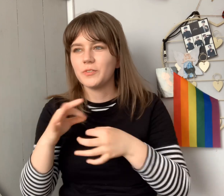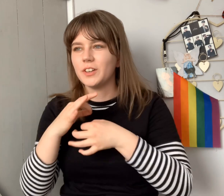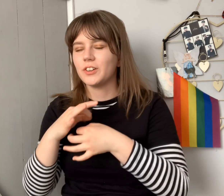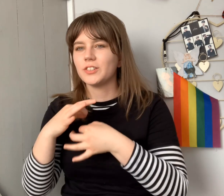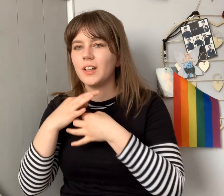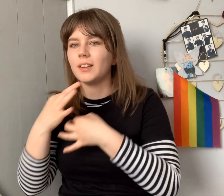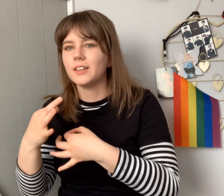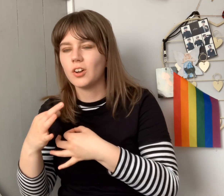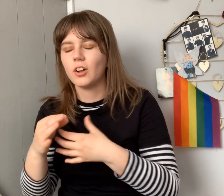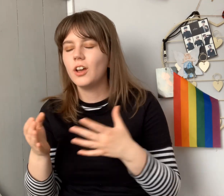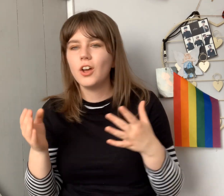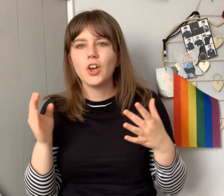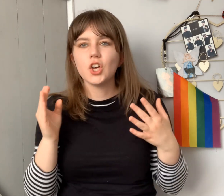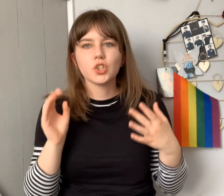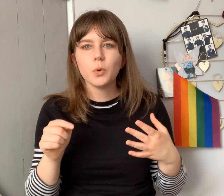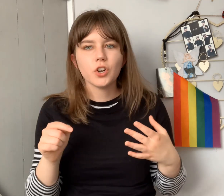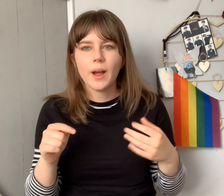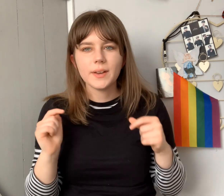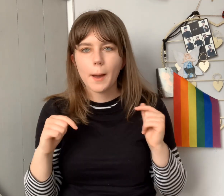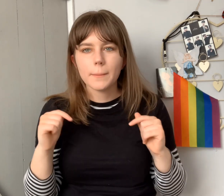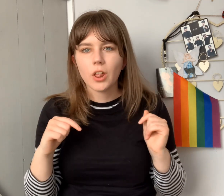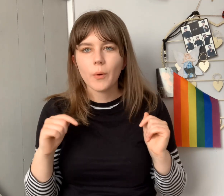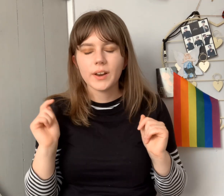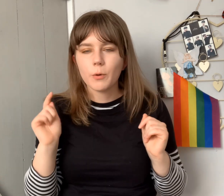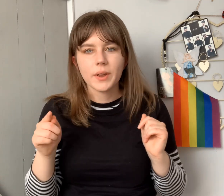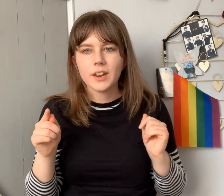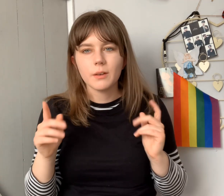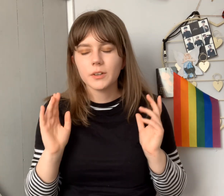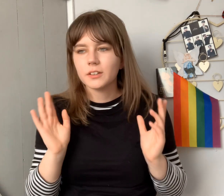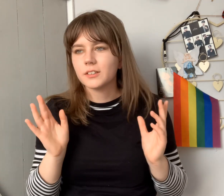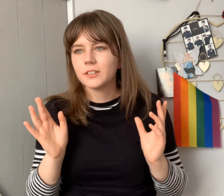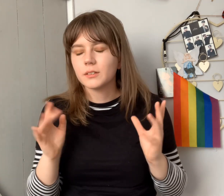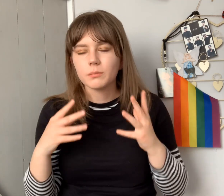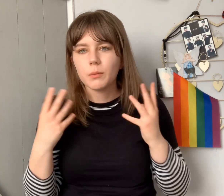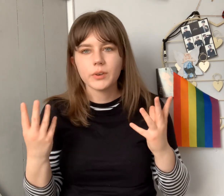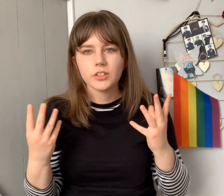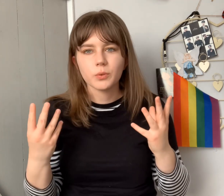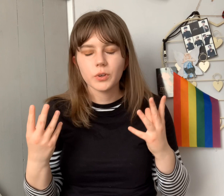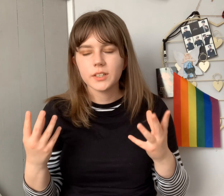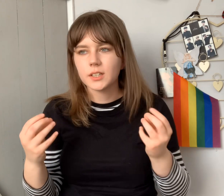"Lead on"Someone correct me down below and I will pin it because my brain is not working today